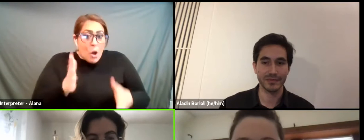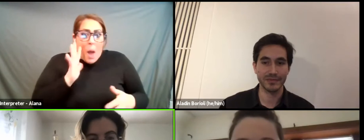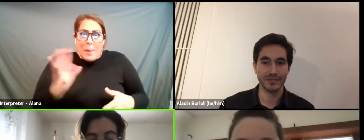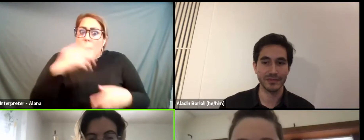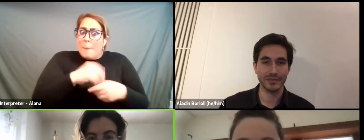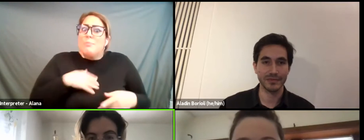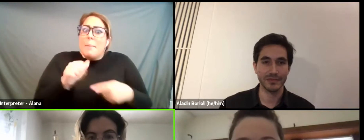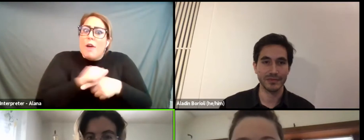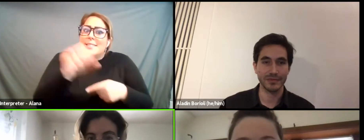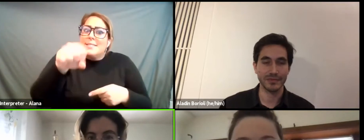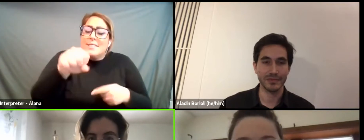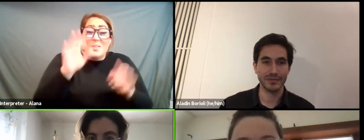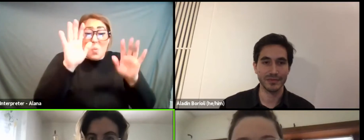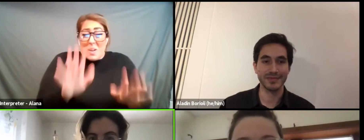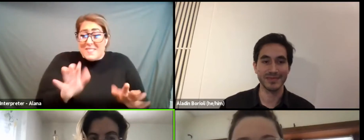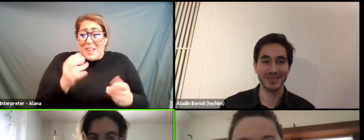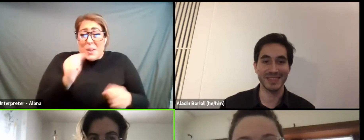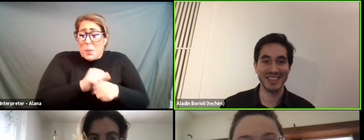it's really wonderful work. >> ALADIN: Thanks.